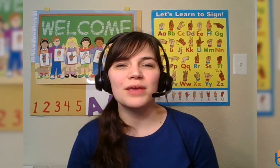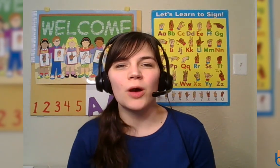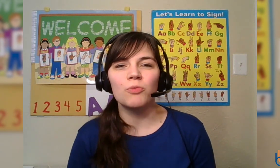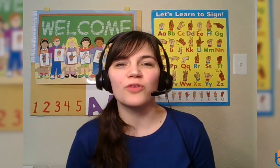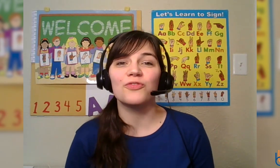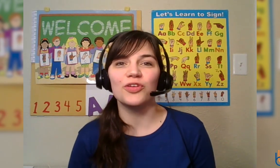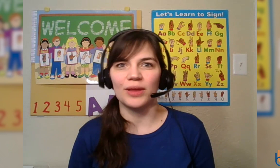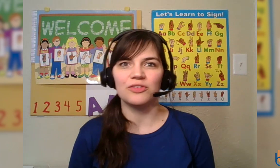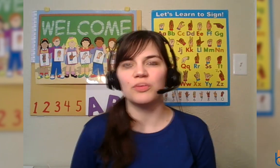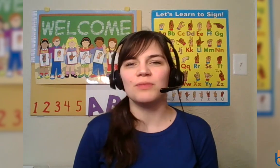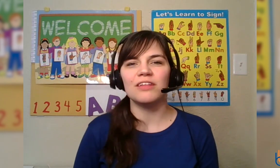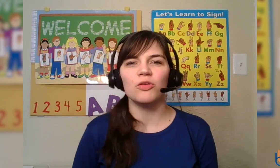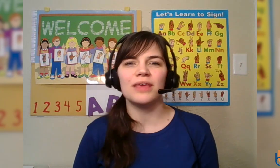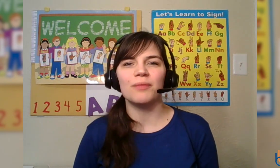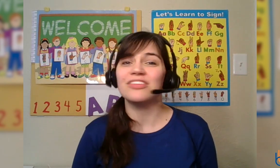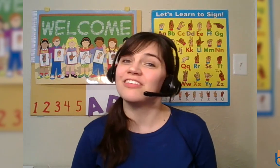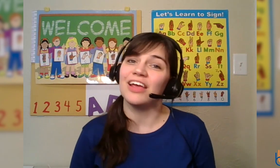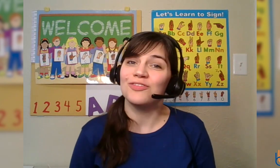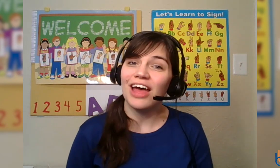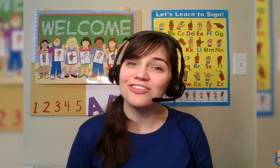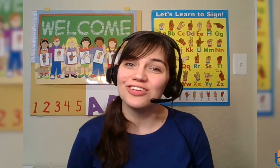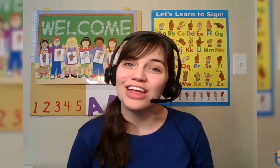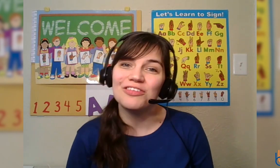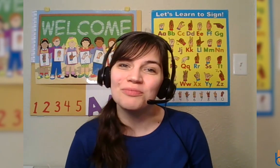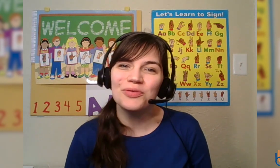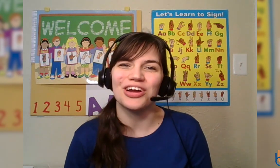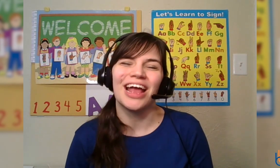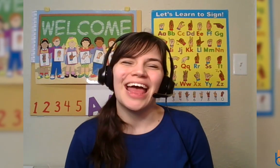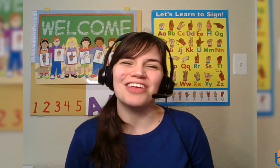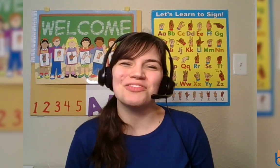become more fluent, which means you'll be able to sign faster and smoother as you